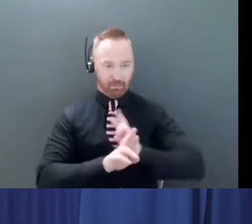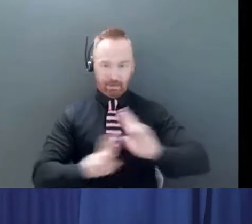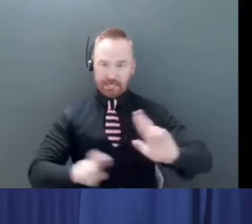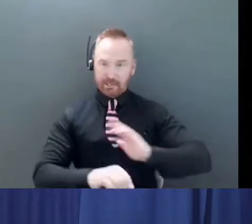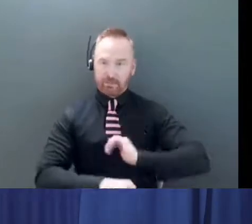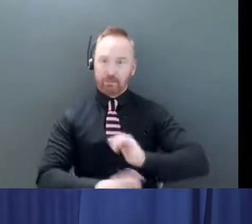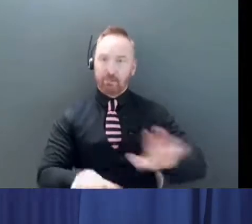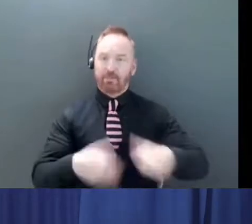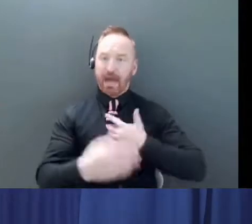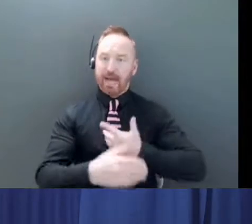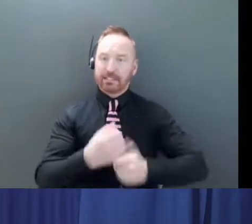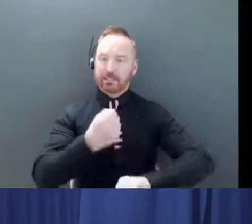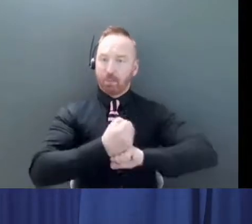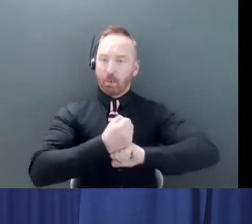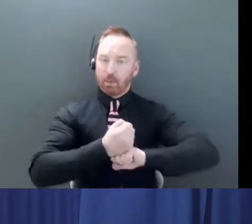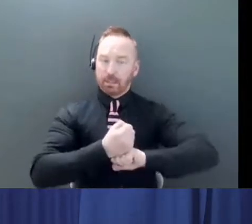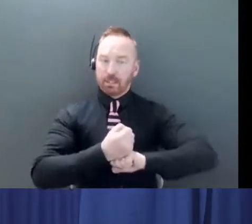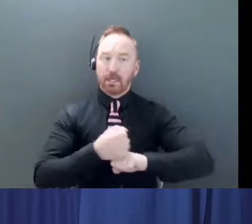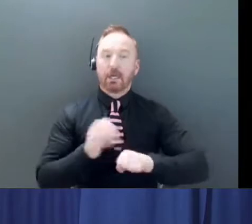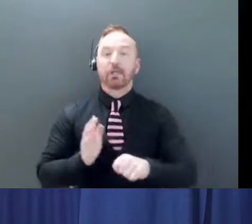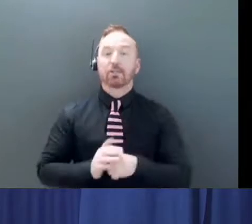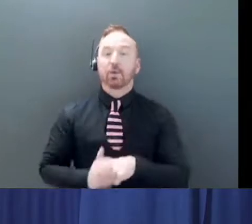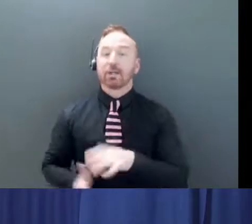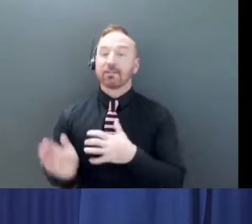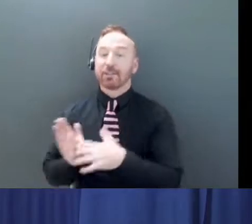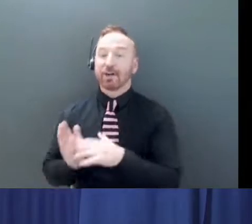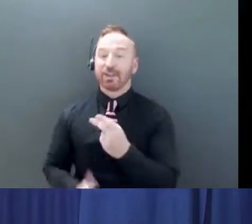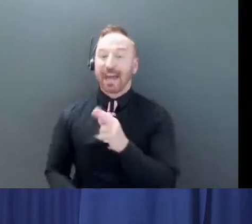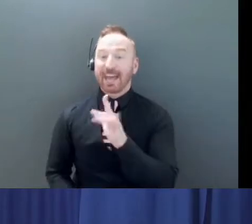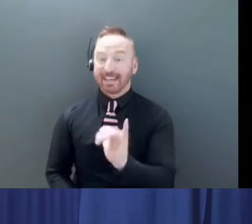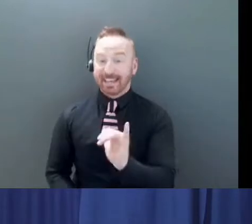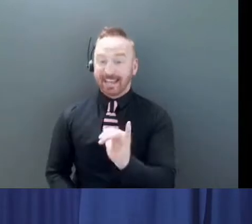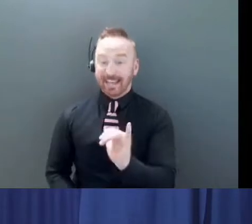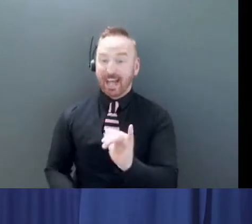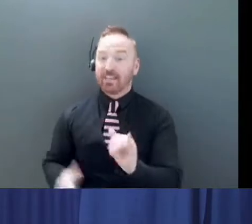results will help inform operational plans for each